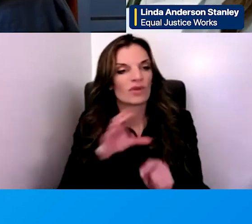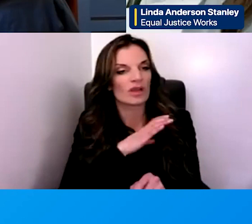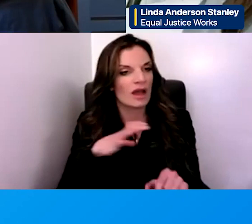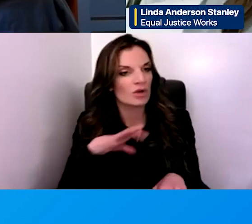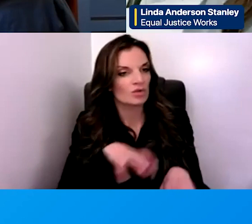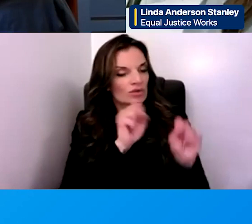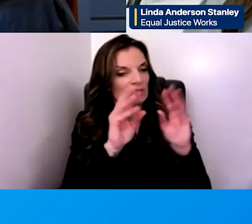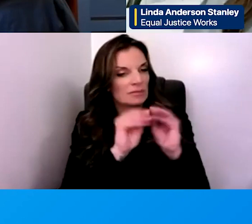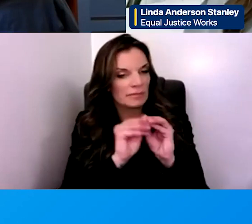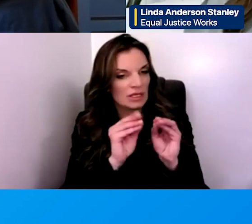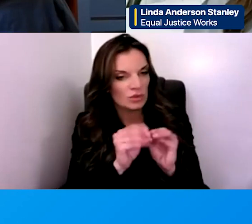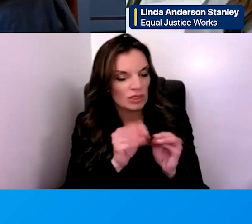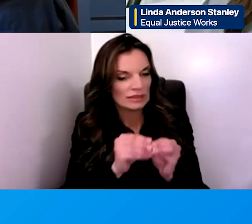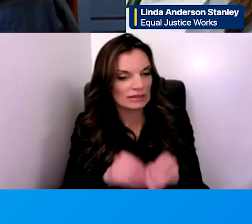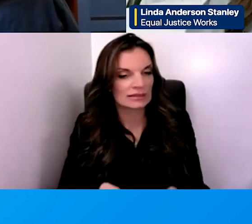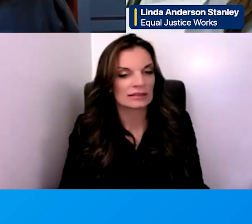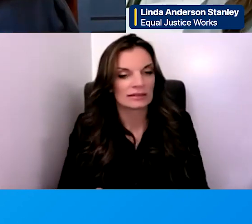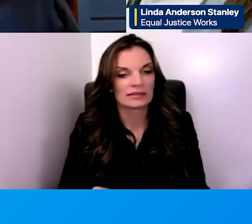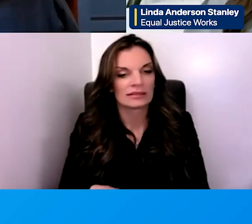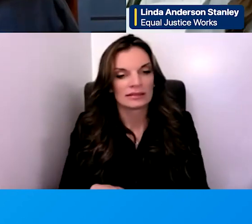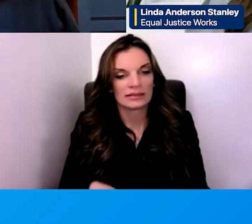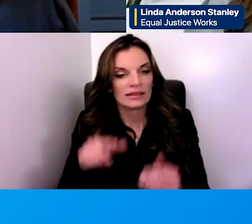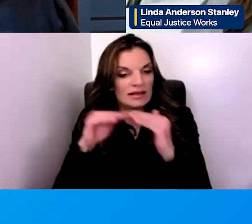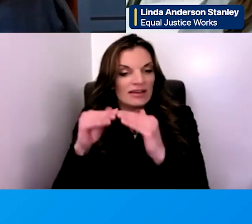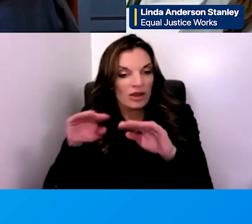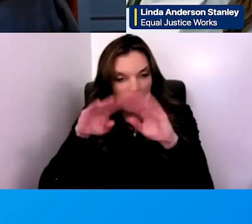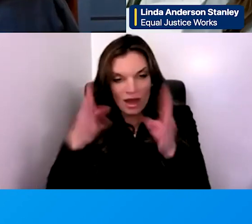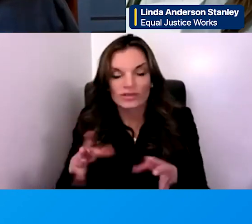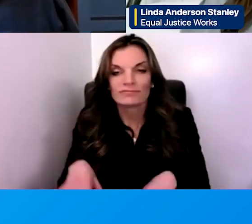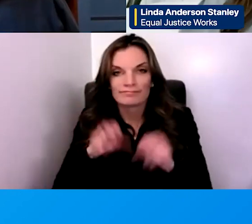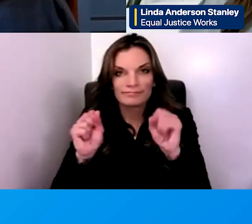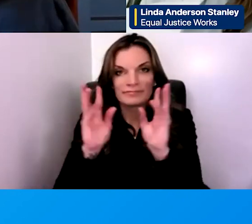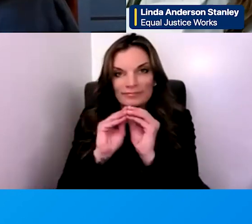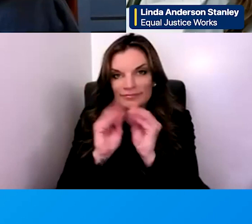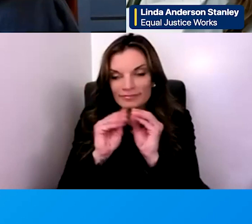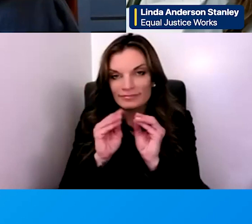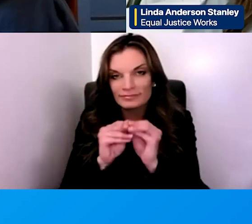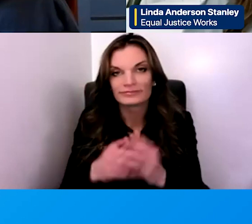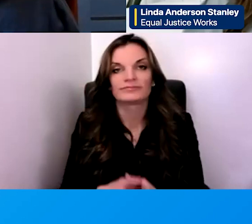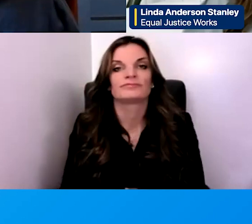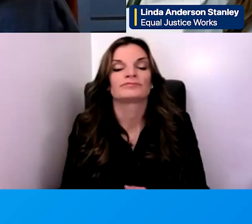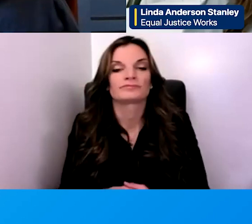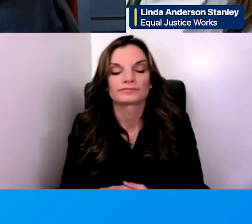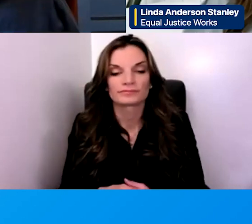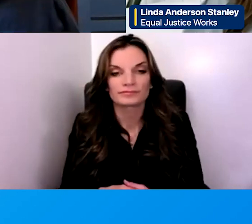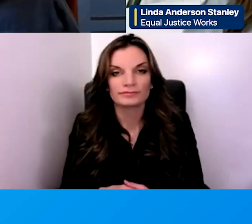Asking for hearings with deferred housing or fair housing